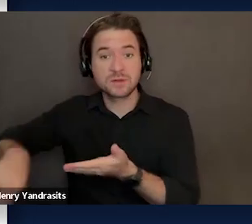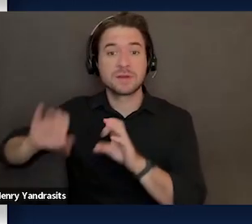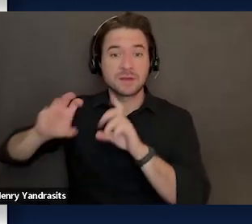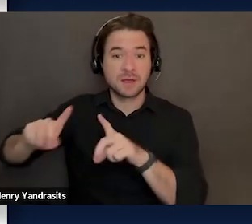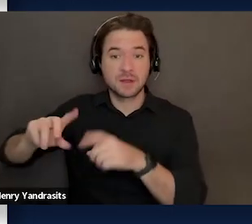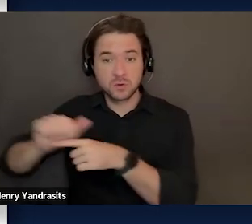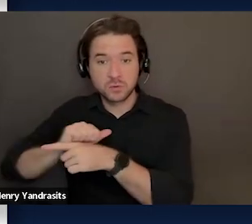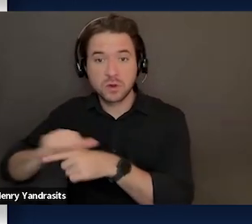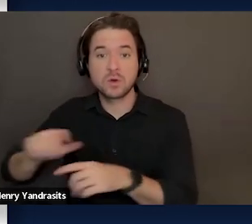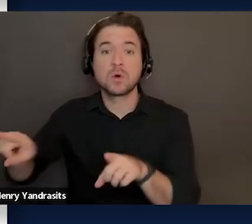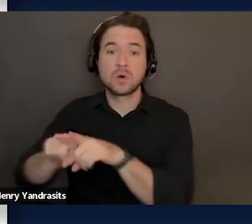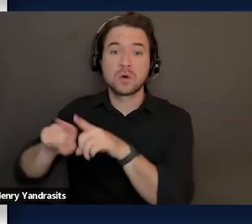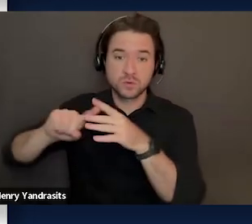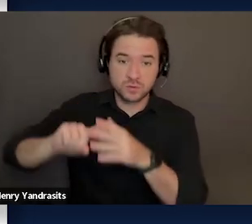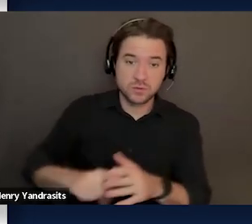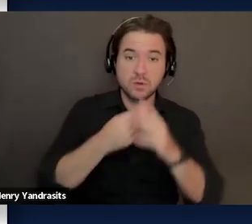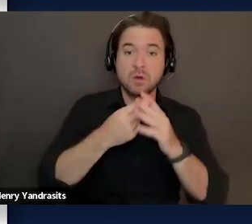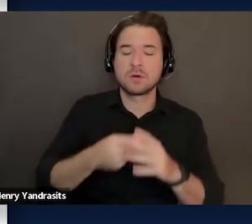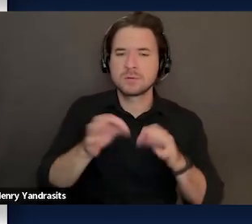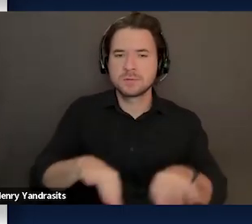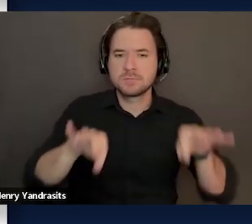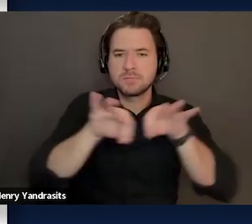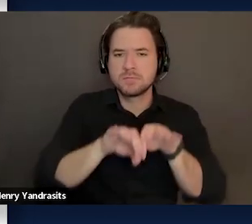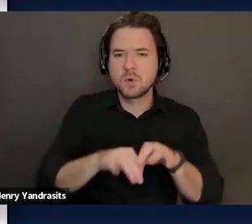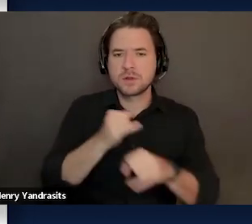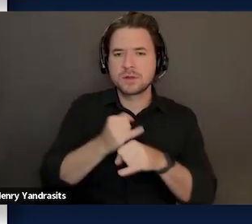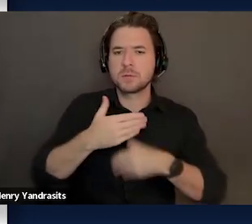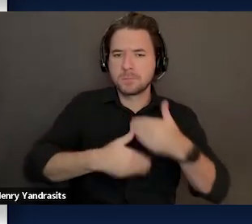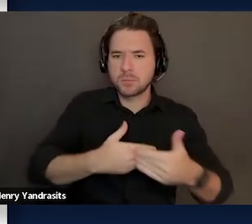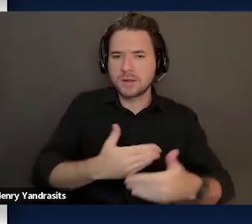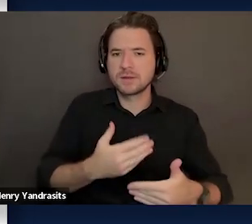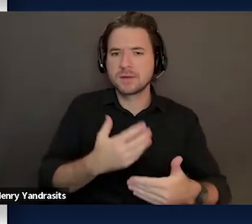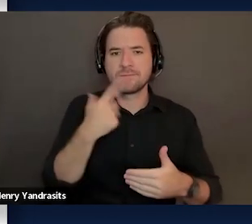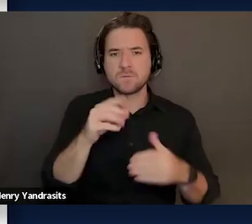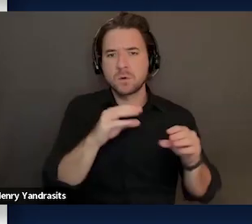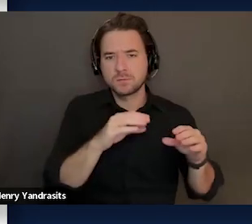It also triggers an important set of institutional processes in the mobilization.